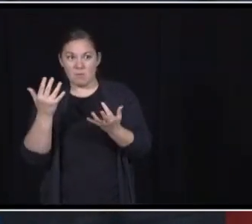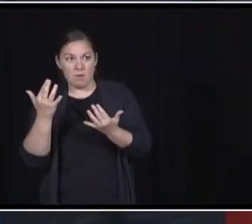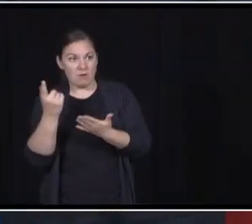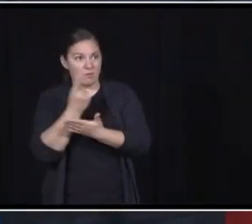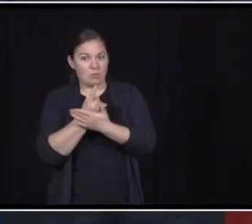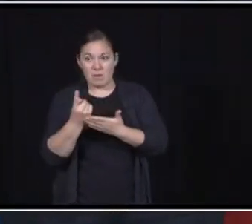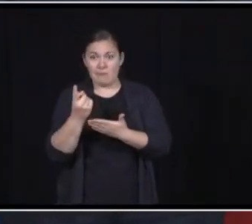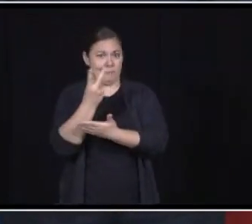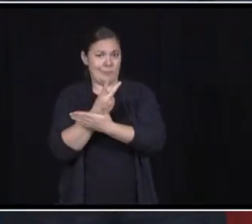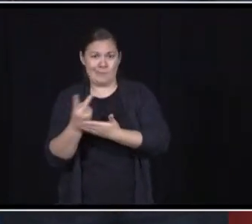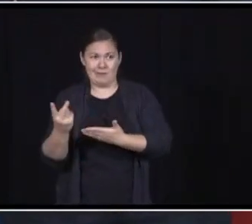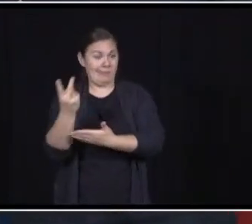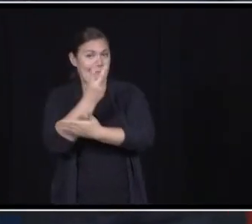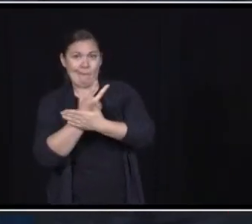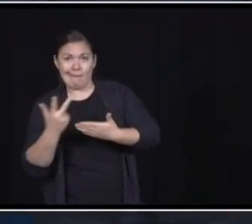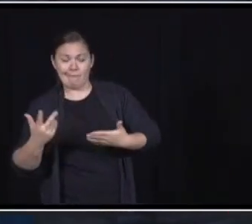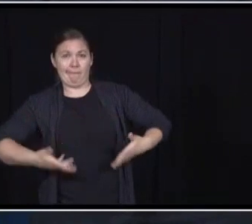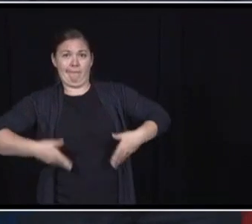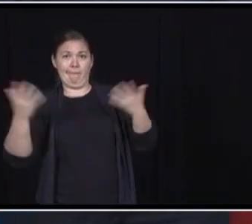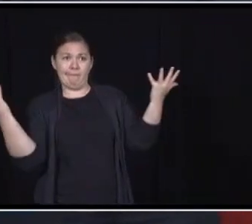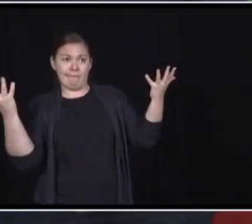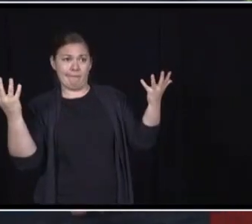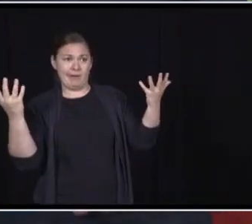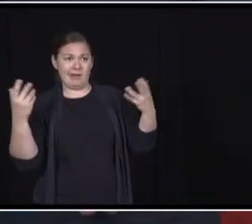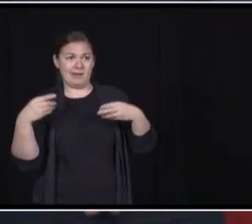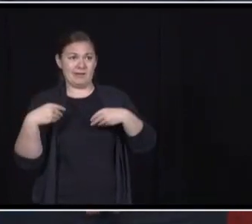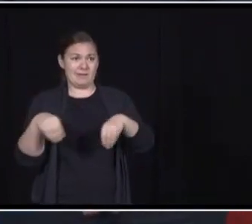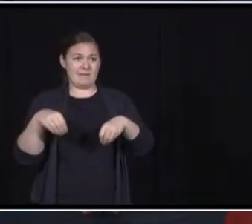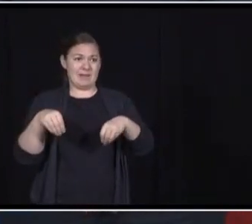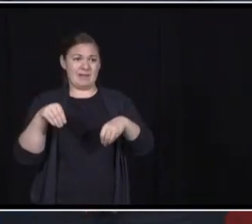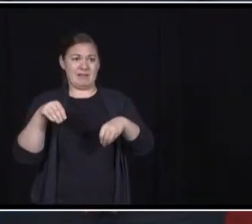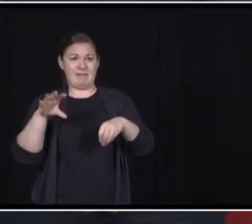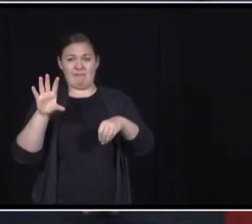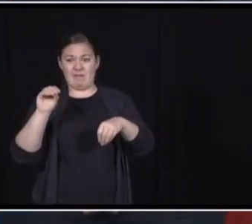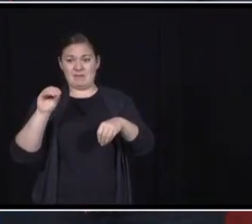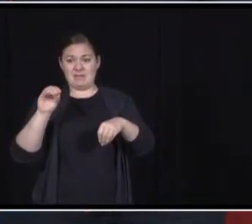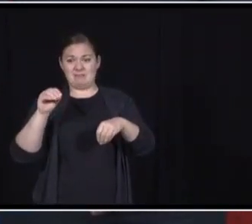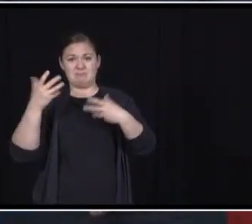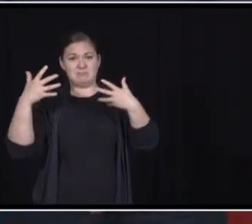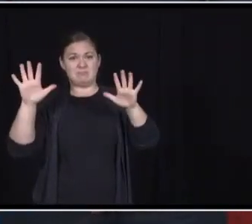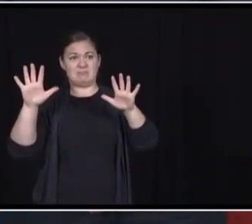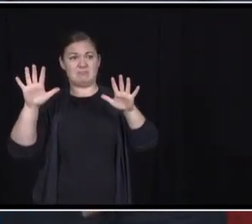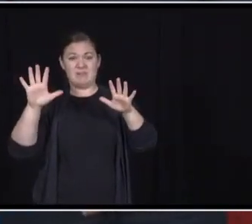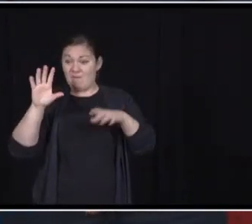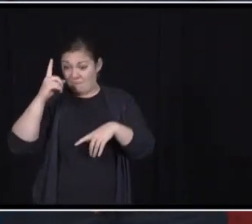My follow-up is about fault -- pharmacy testing. You are talking about adding 100 pharmacies next week.